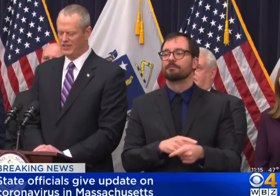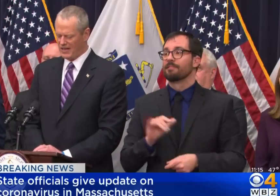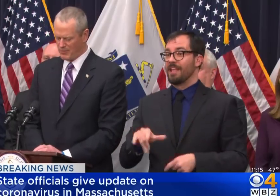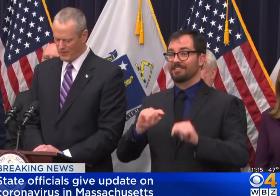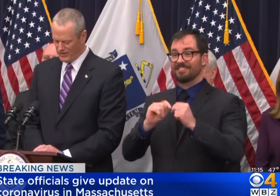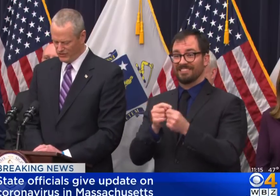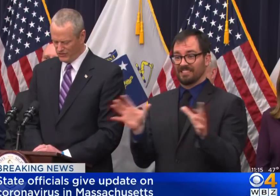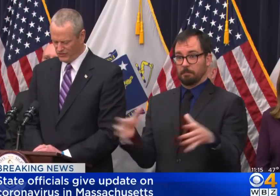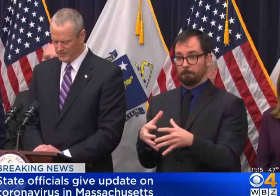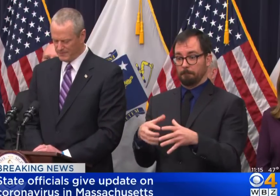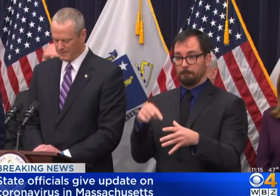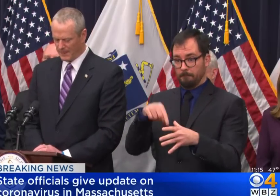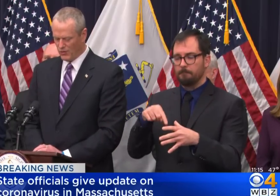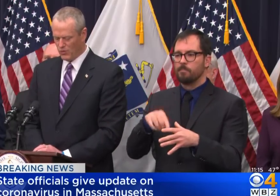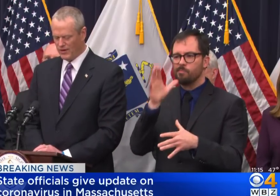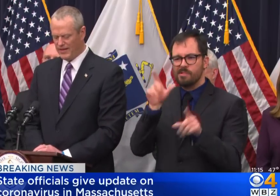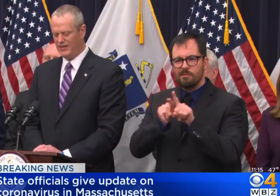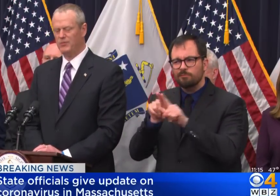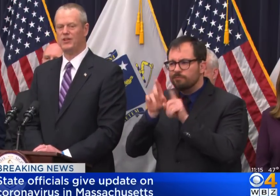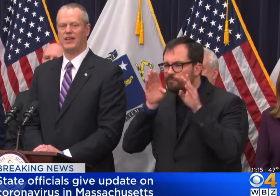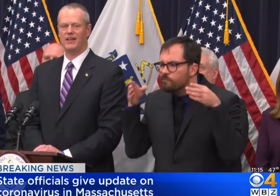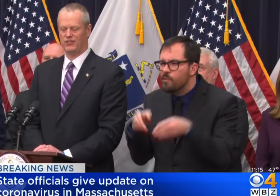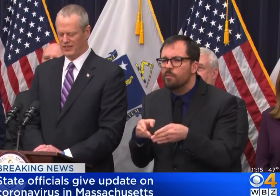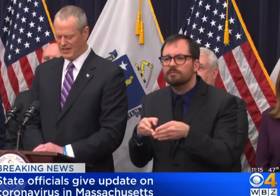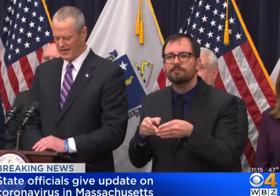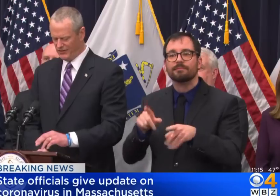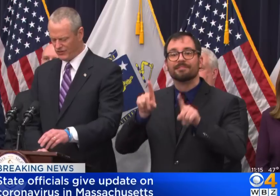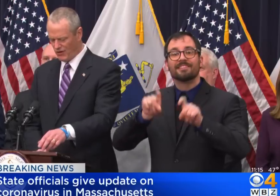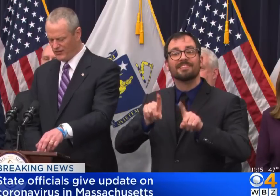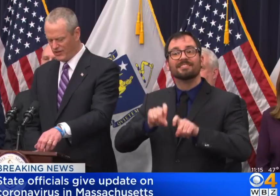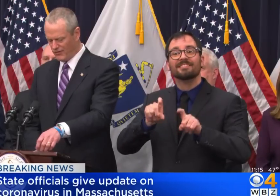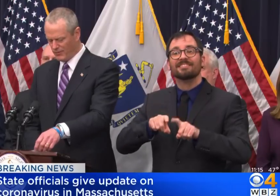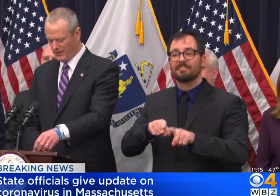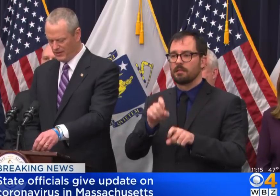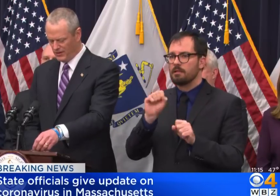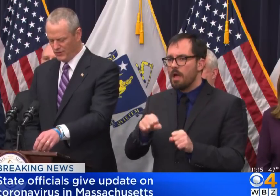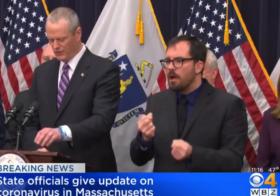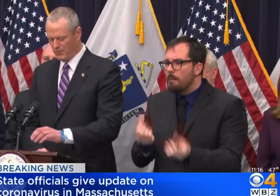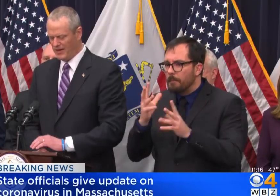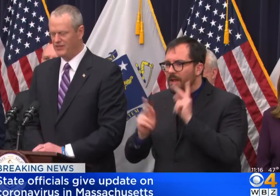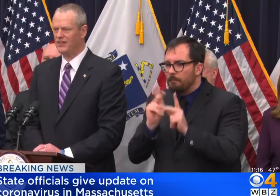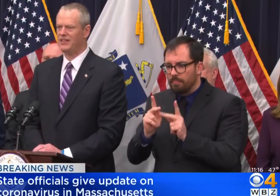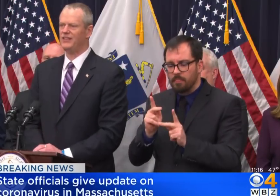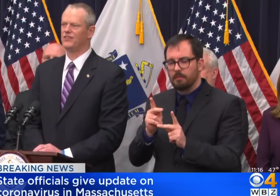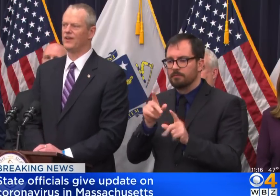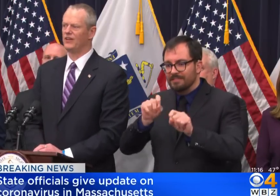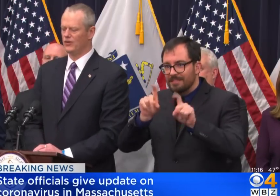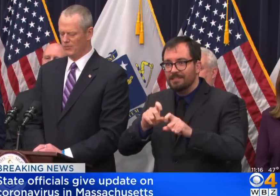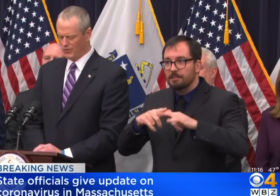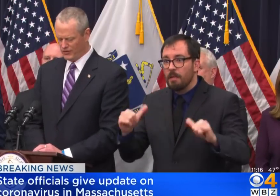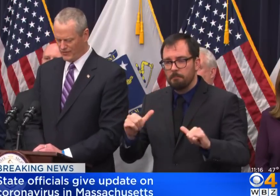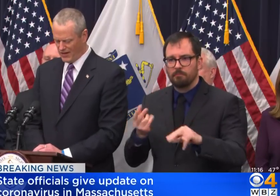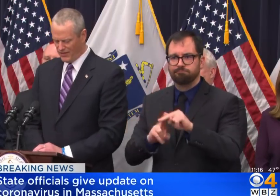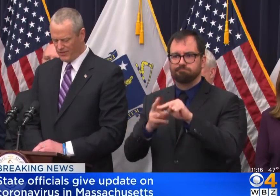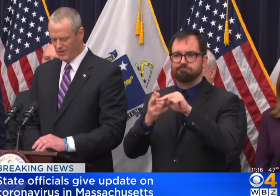OF OUR COMMUNITIES. EXPERT TEAMS WILL WORK TO EXPAND LAB CAPACITY FOR TESTING, PLAN QUARANTINE OPERATIONS,